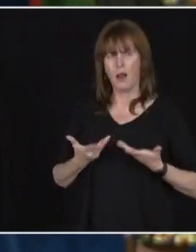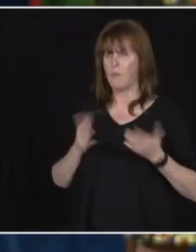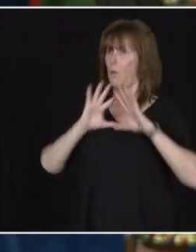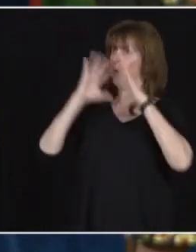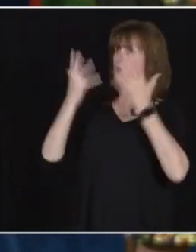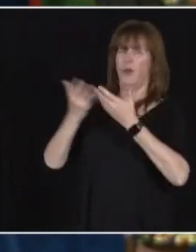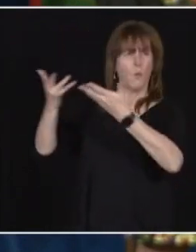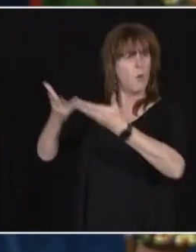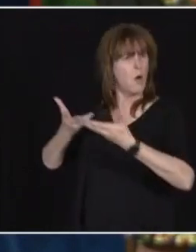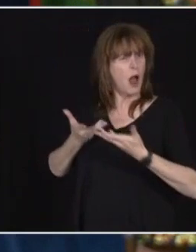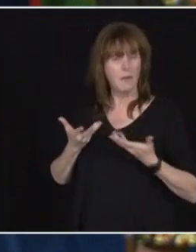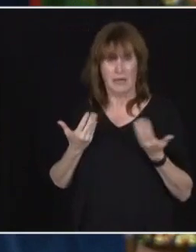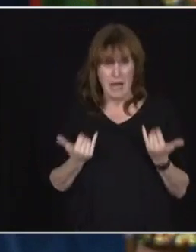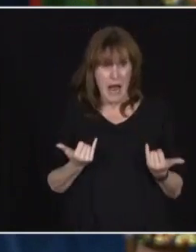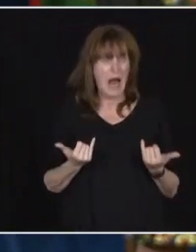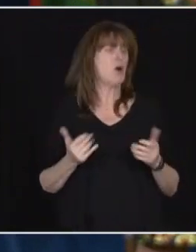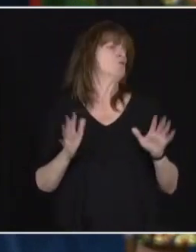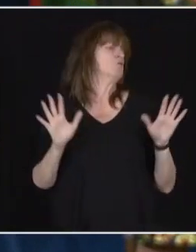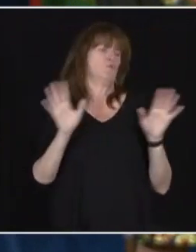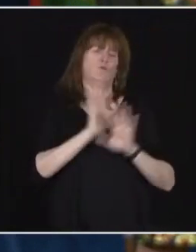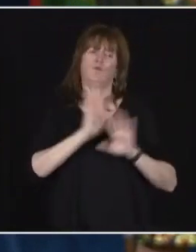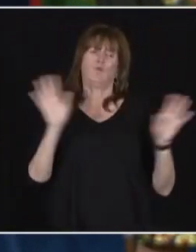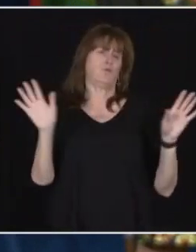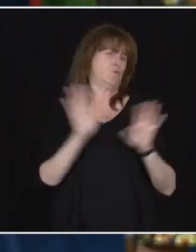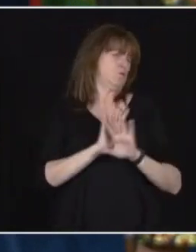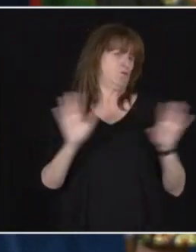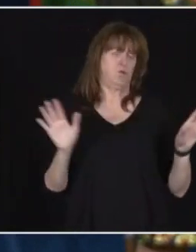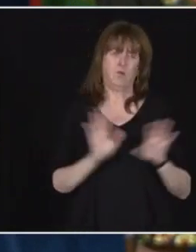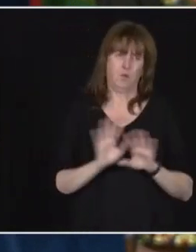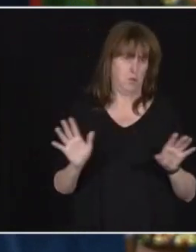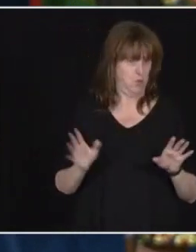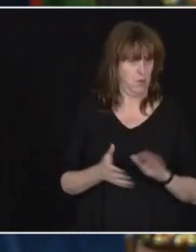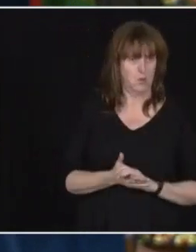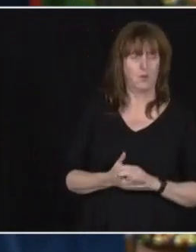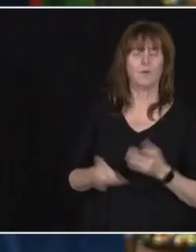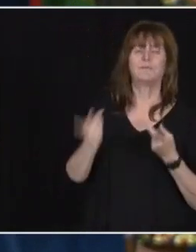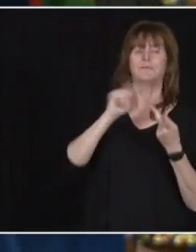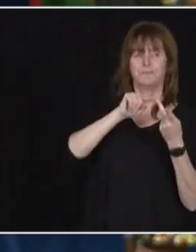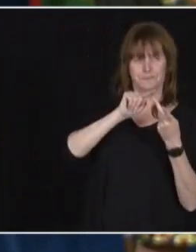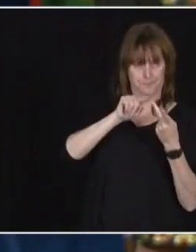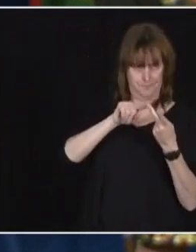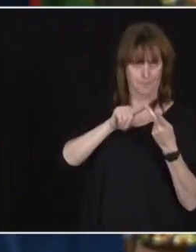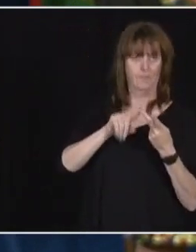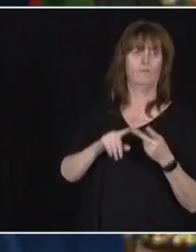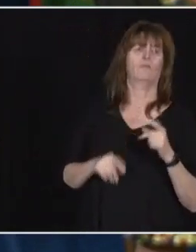welcome everyone around the world, but not right now. We just can't chance it right now. Nine